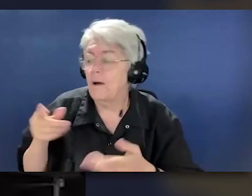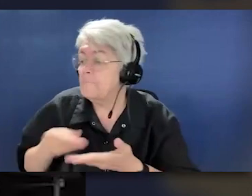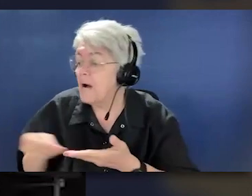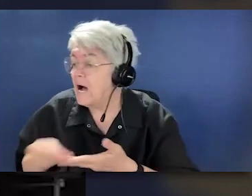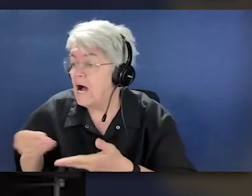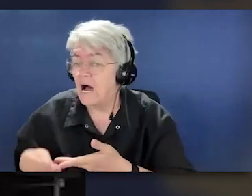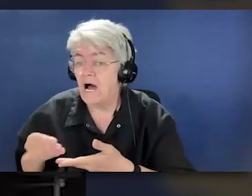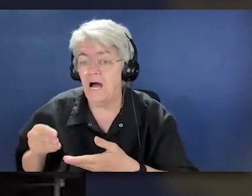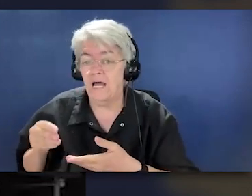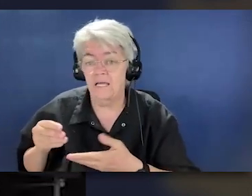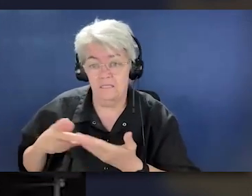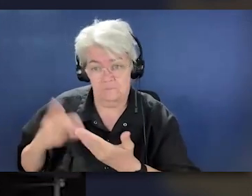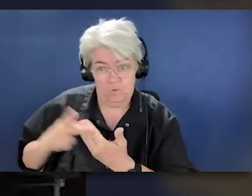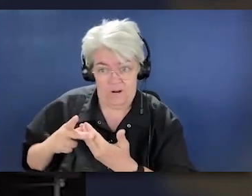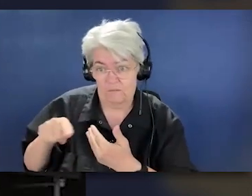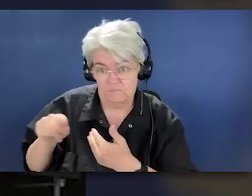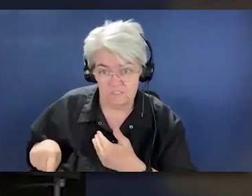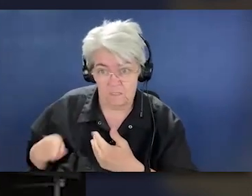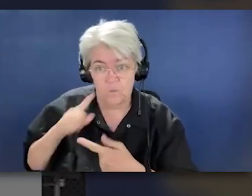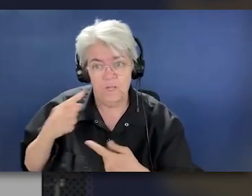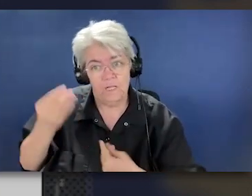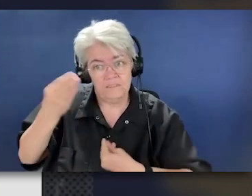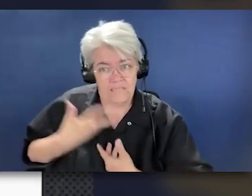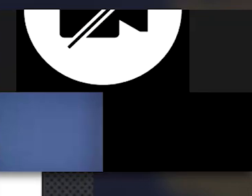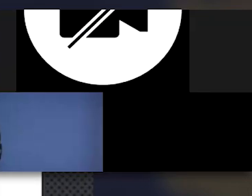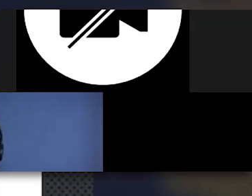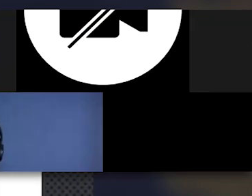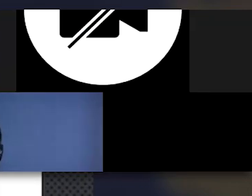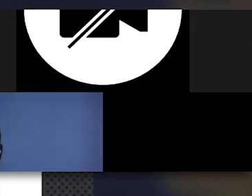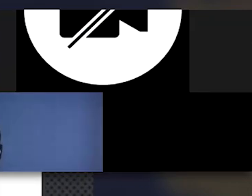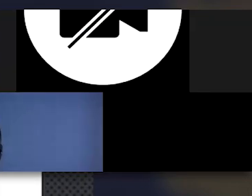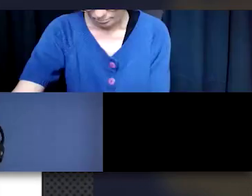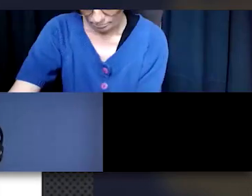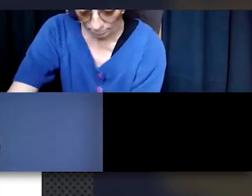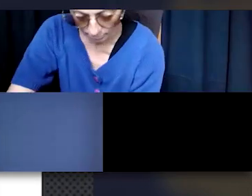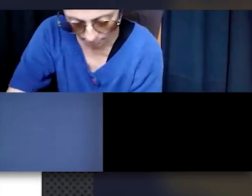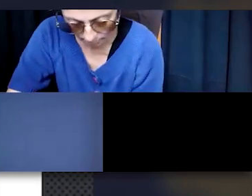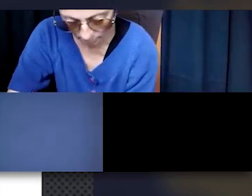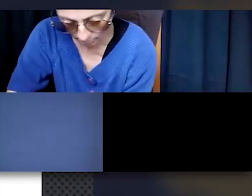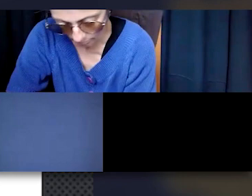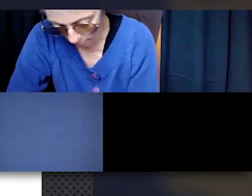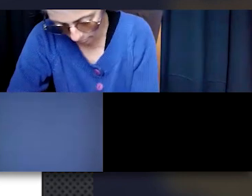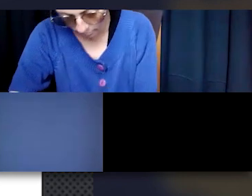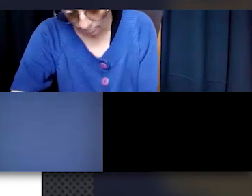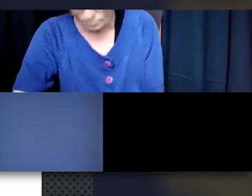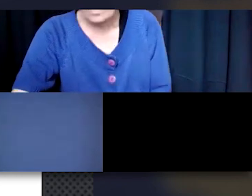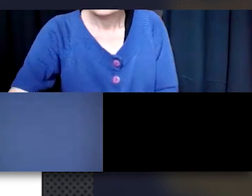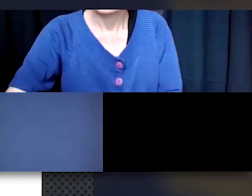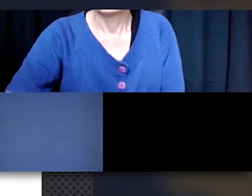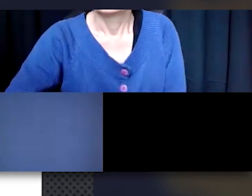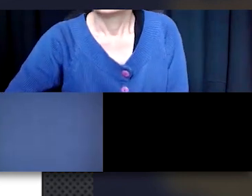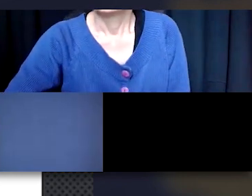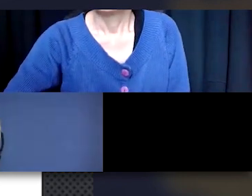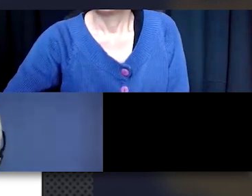tell us what students are using AI so that we retain the power that we’re comfortable with,